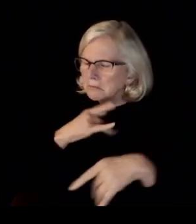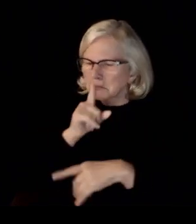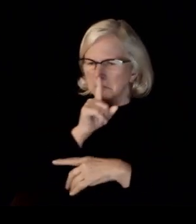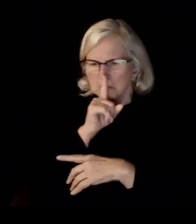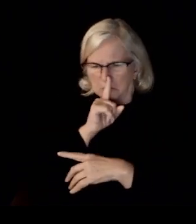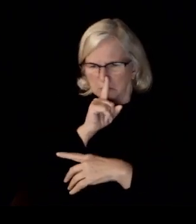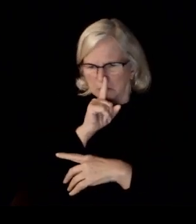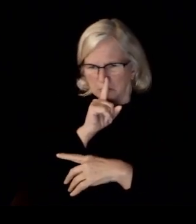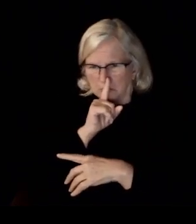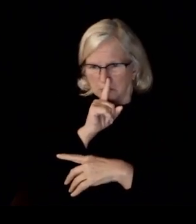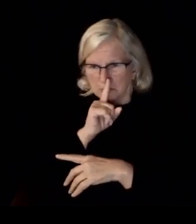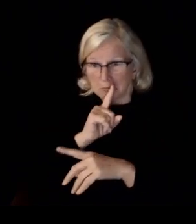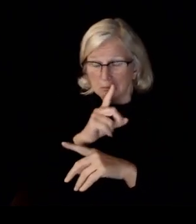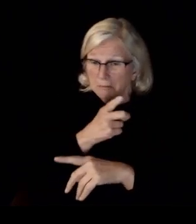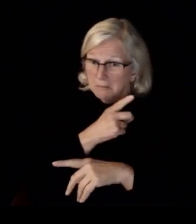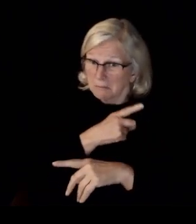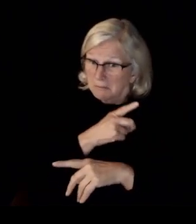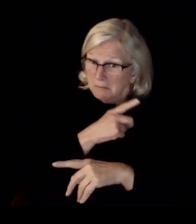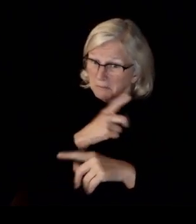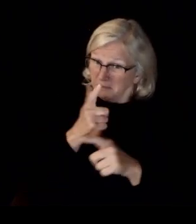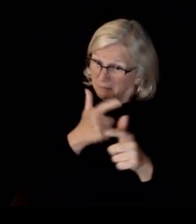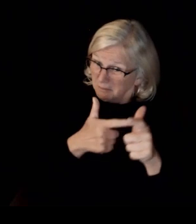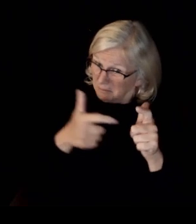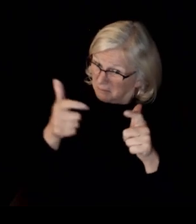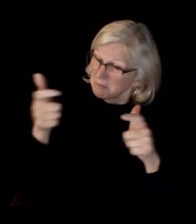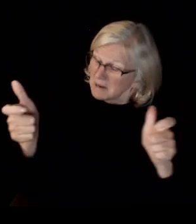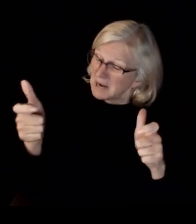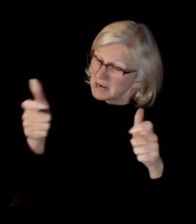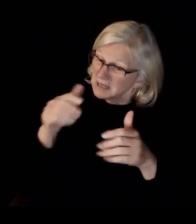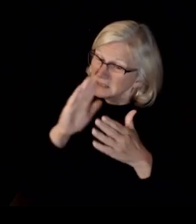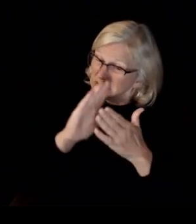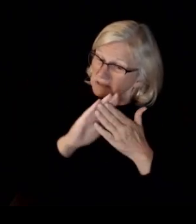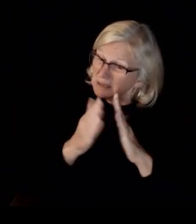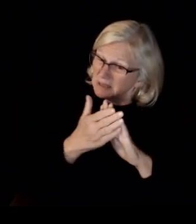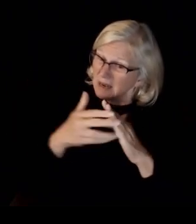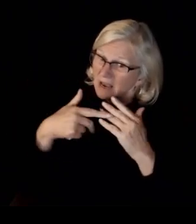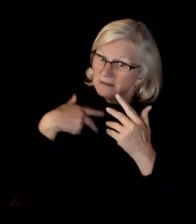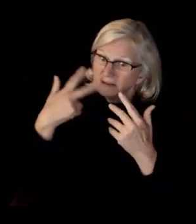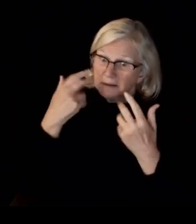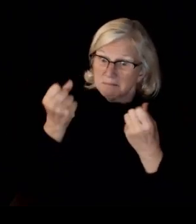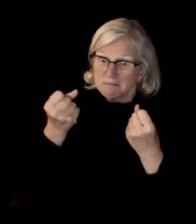a lot of case growth as are many others and we're working hard to try to stay stay on